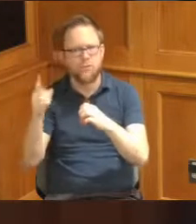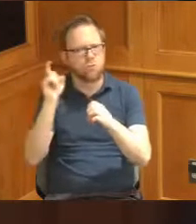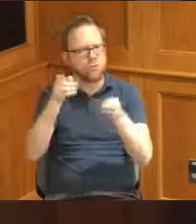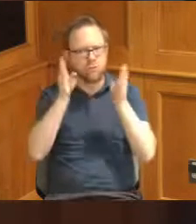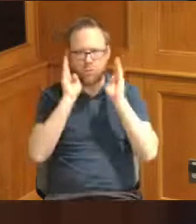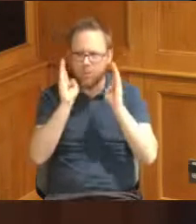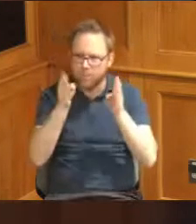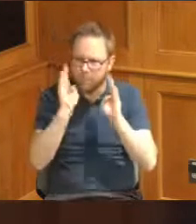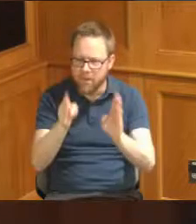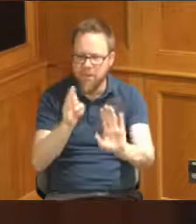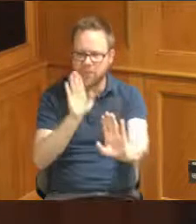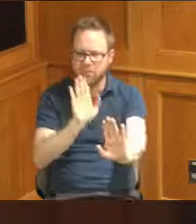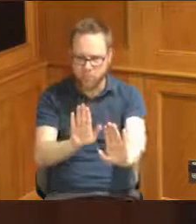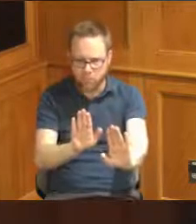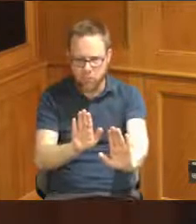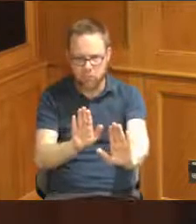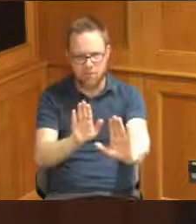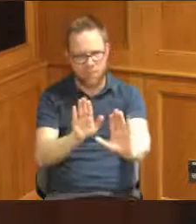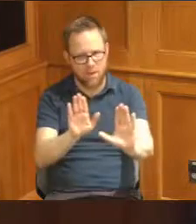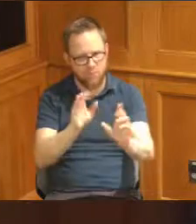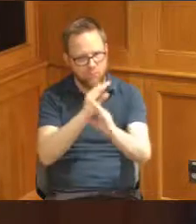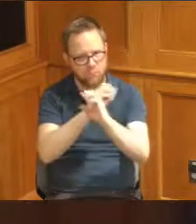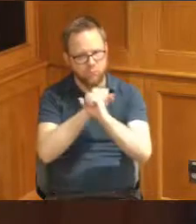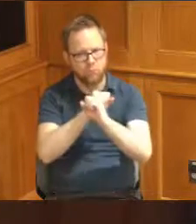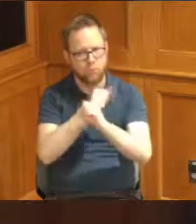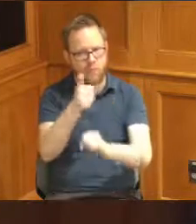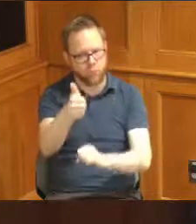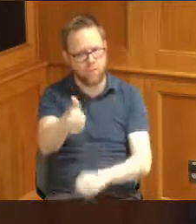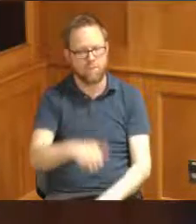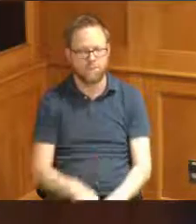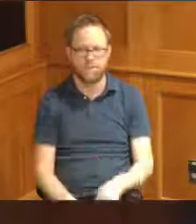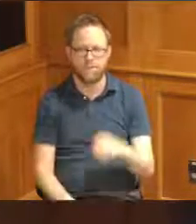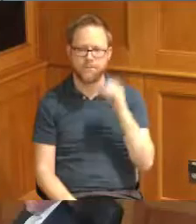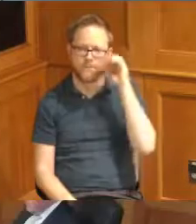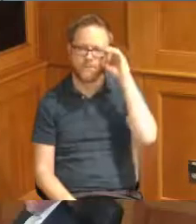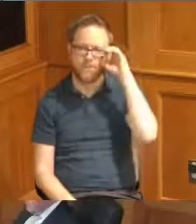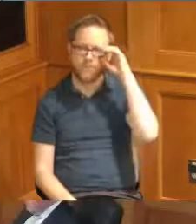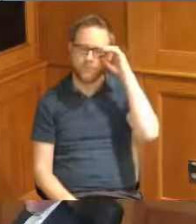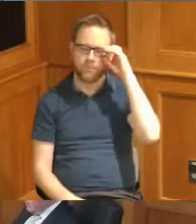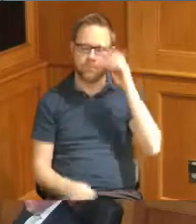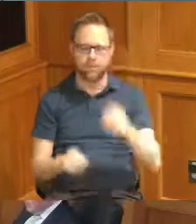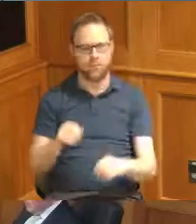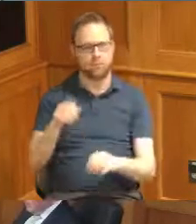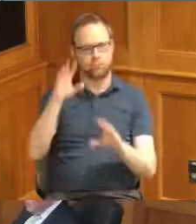so that you can protect yourself thank you thank you you and we want to thank you for all that you